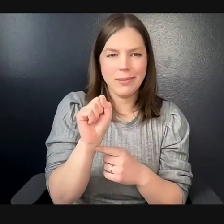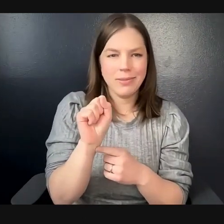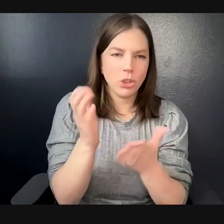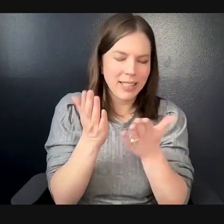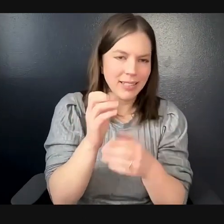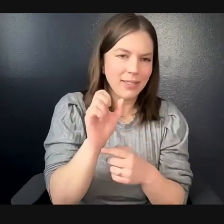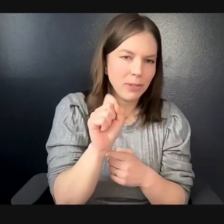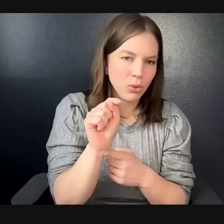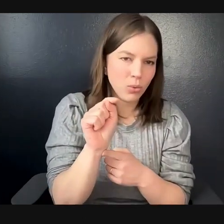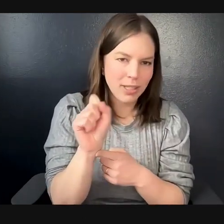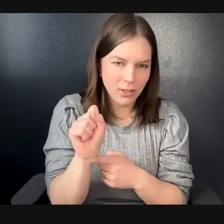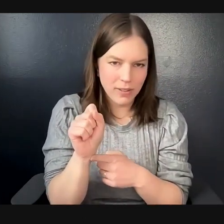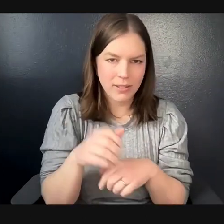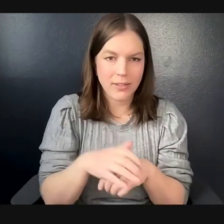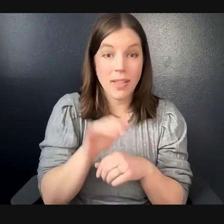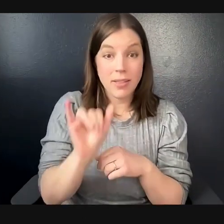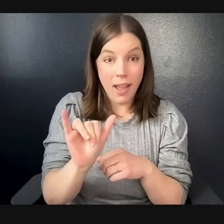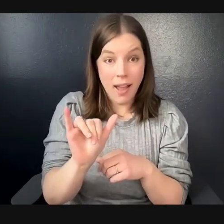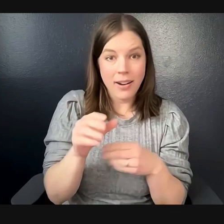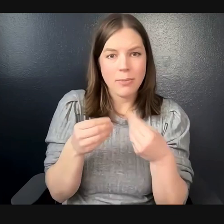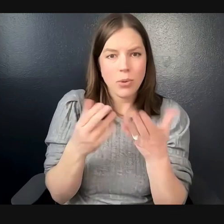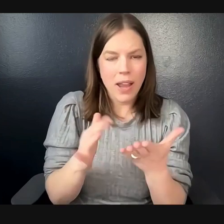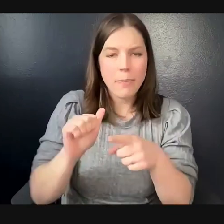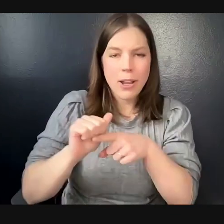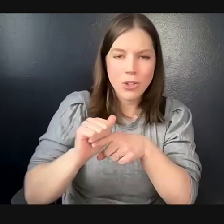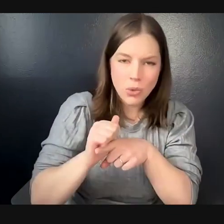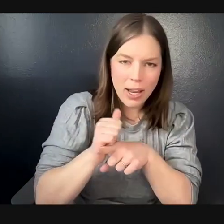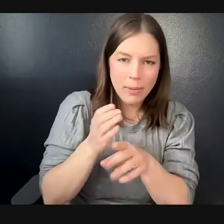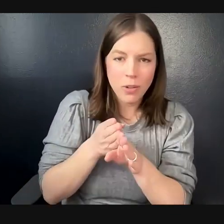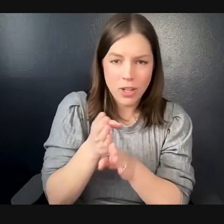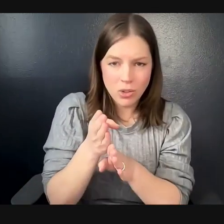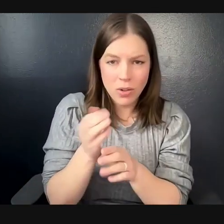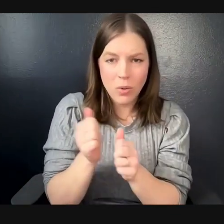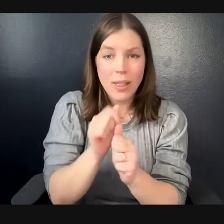And I often will just sign STTS for that. Speech-to-text services is provided